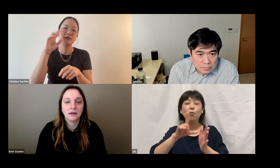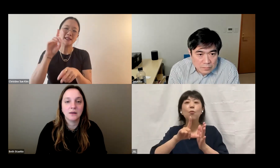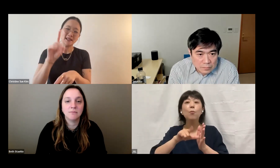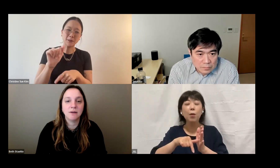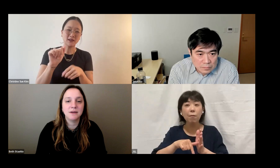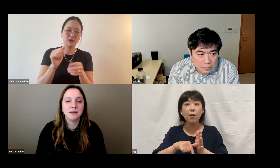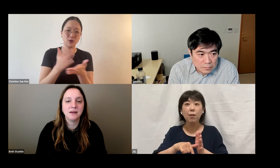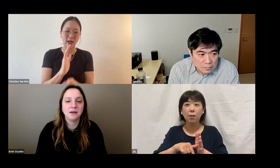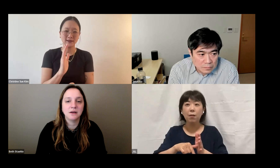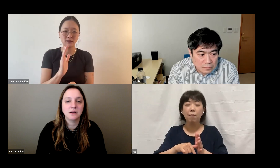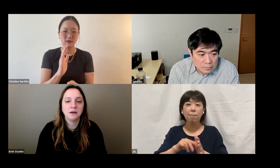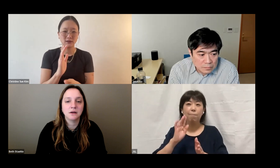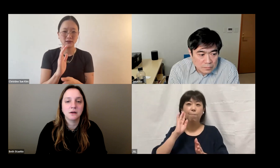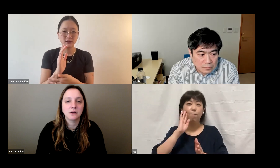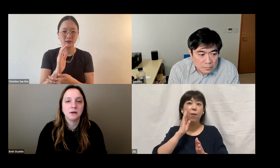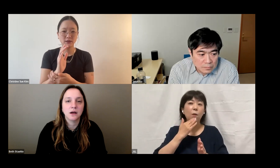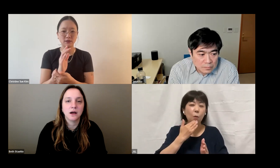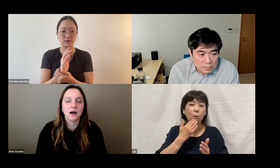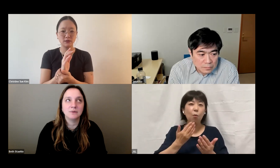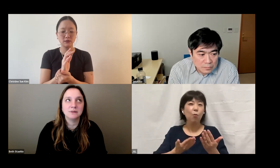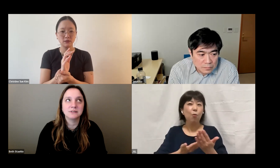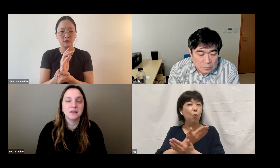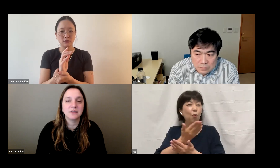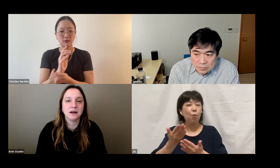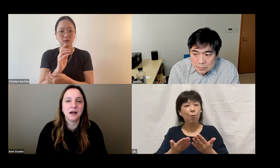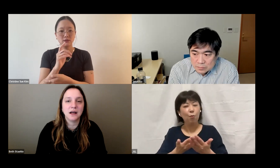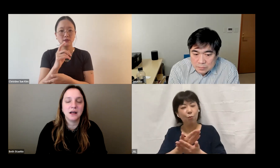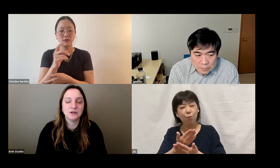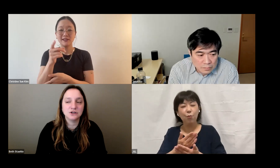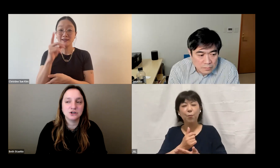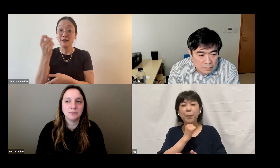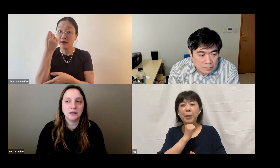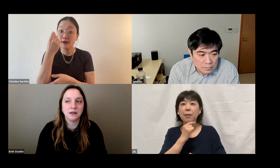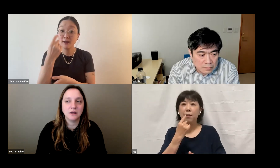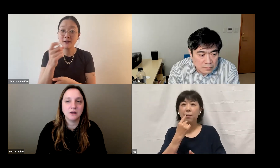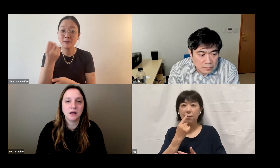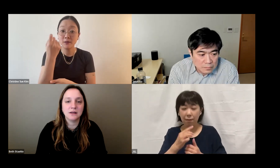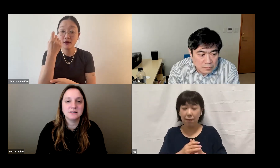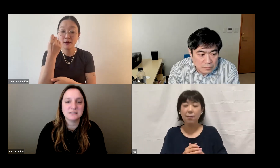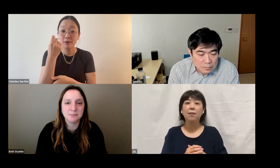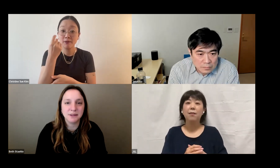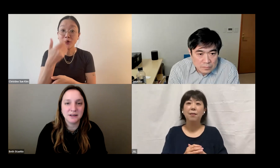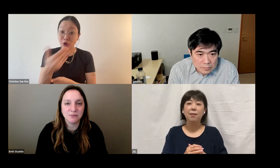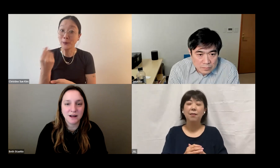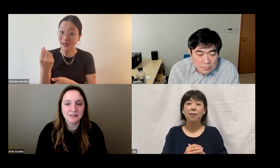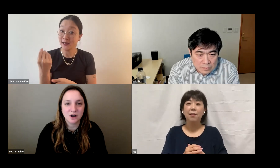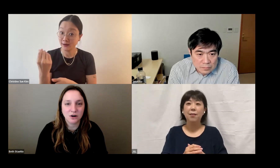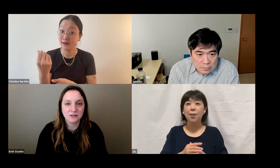And maybe I will say that in Germany, disability rights aren't